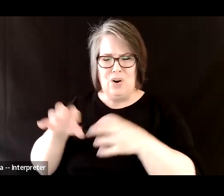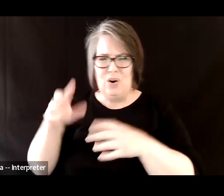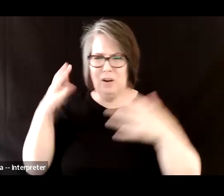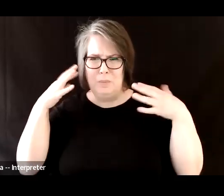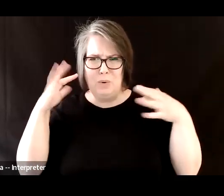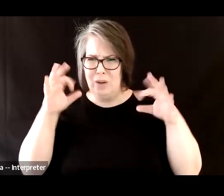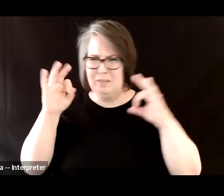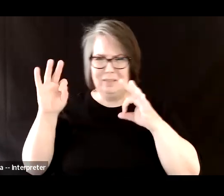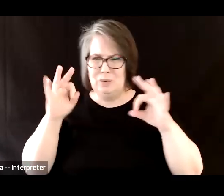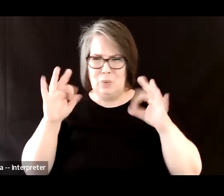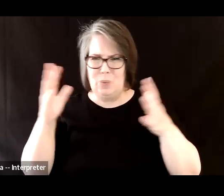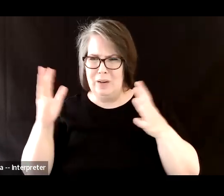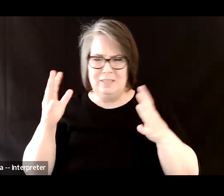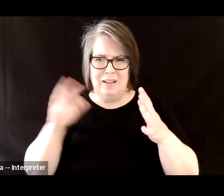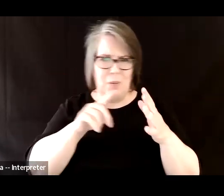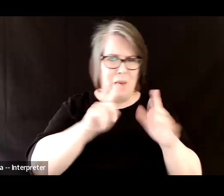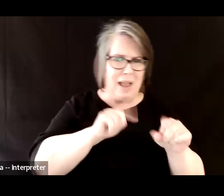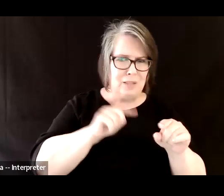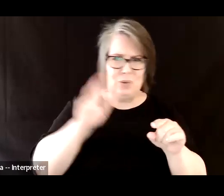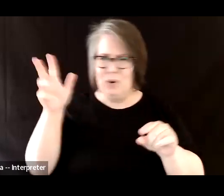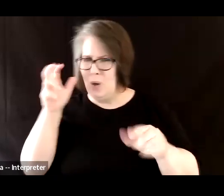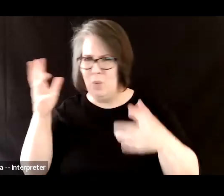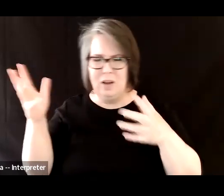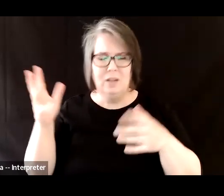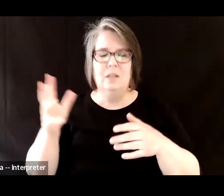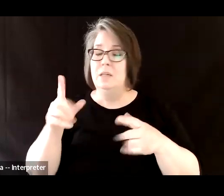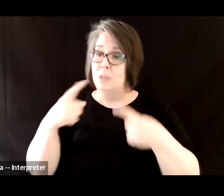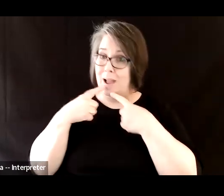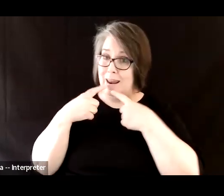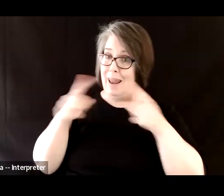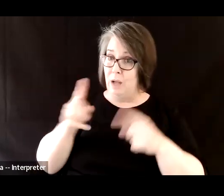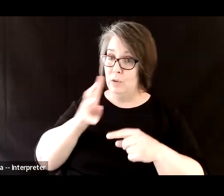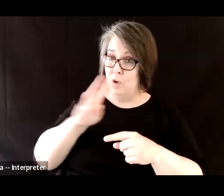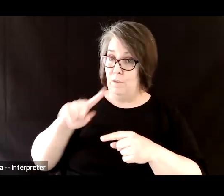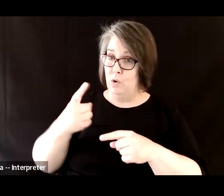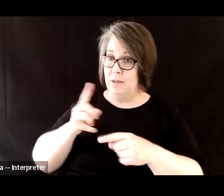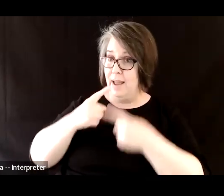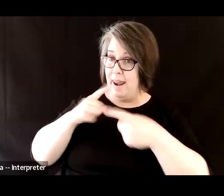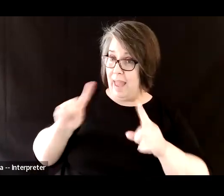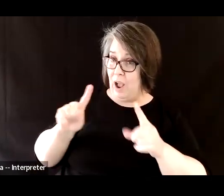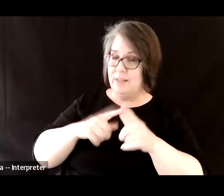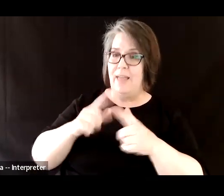hard for them to focus. It is just a struggle. So announced at the poll is coming and then zipped it and